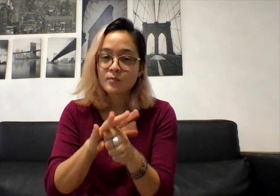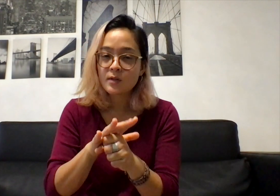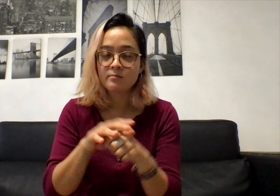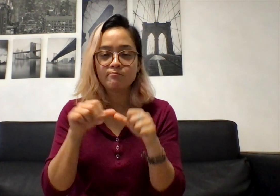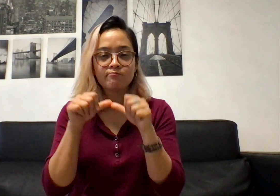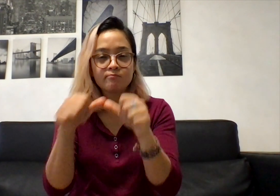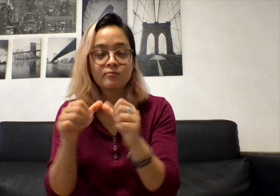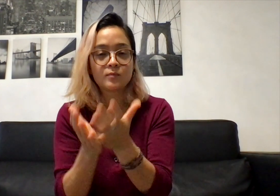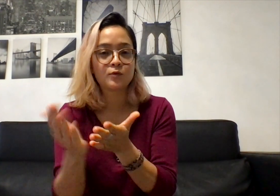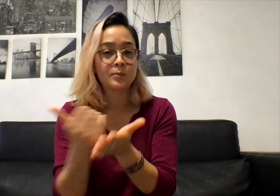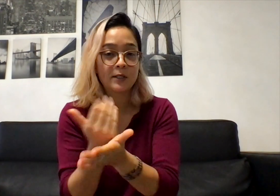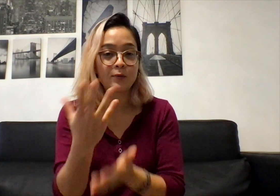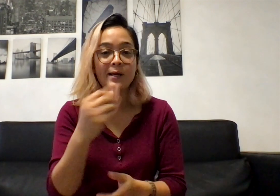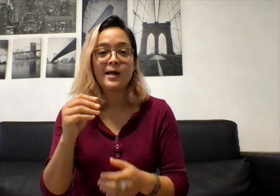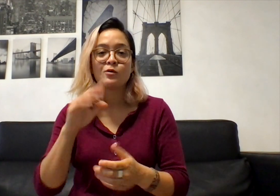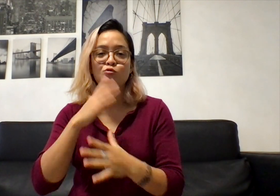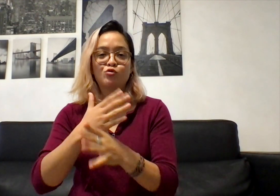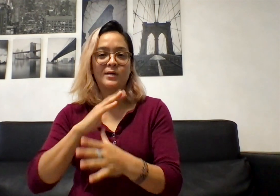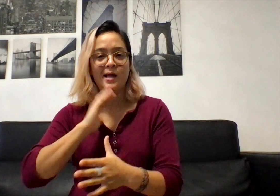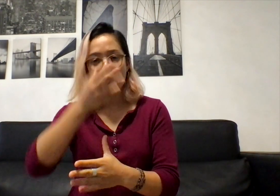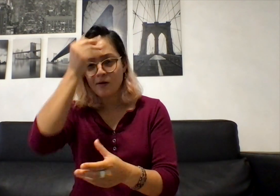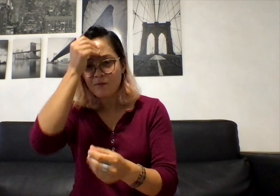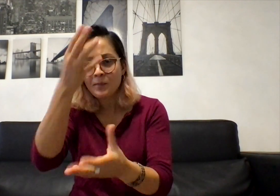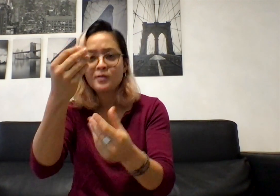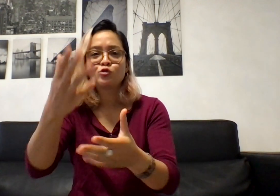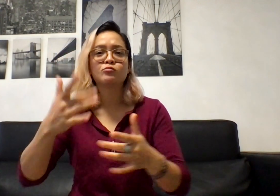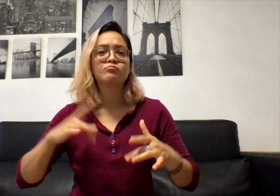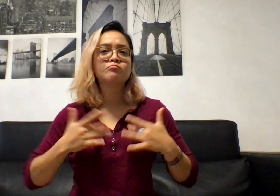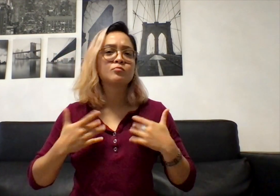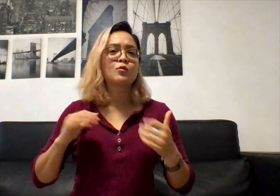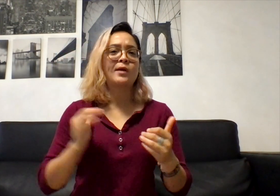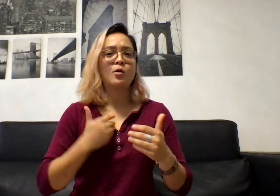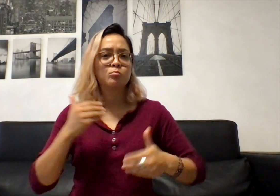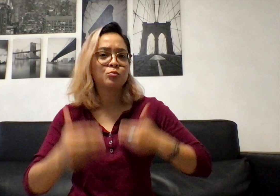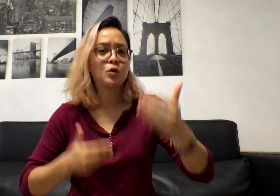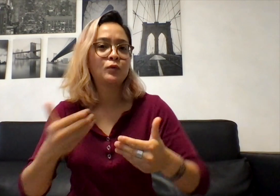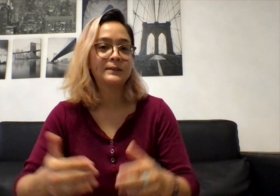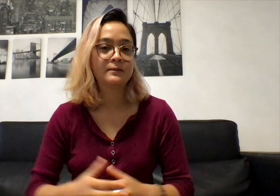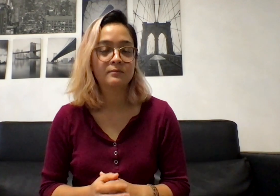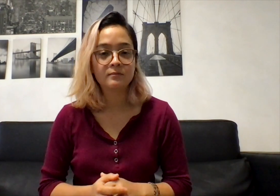We are committed to ongoing transparency and will share updates on our progress.